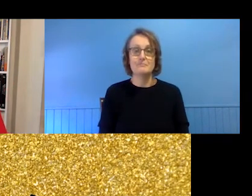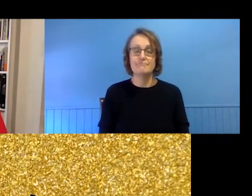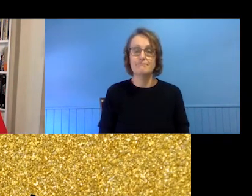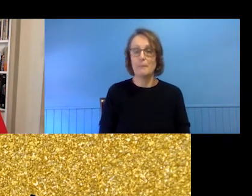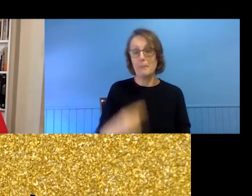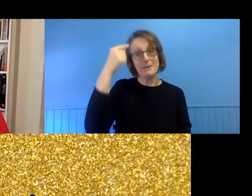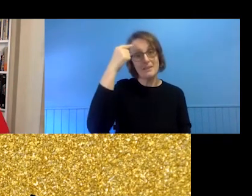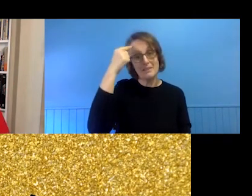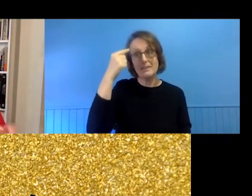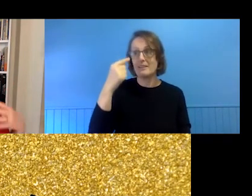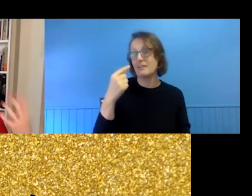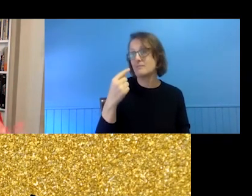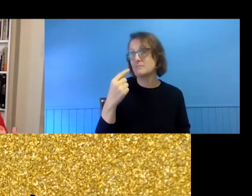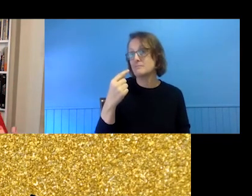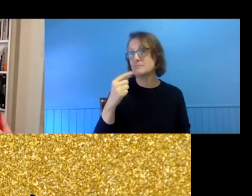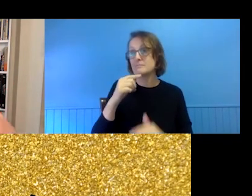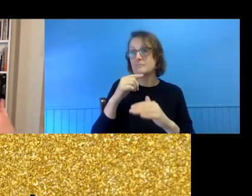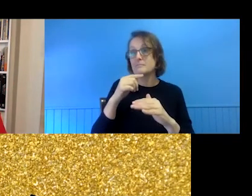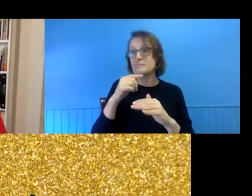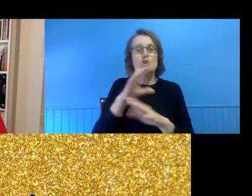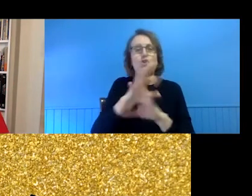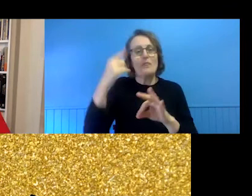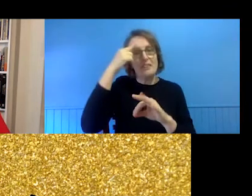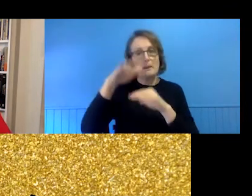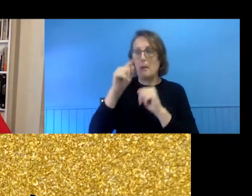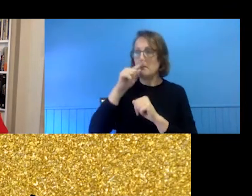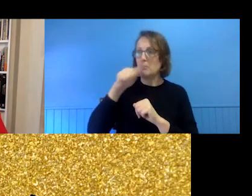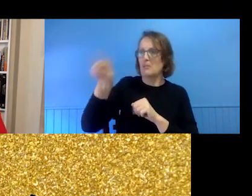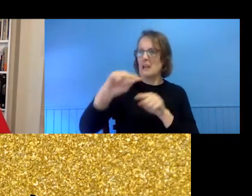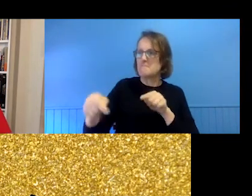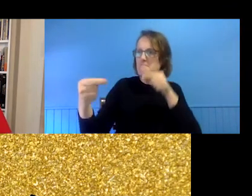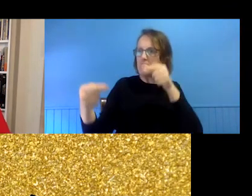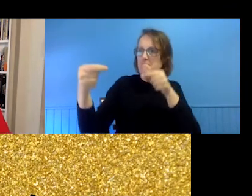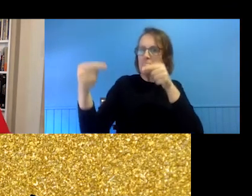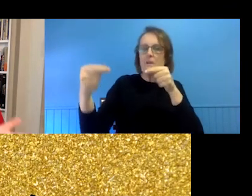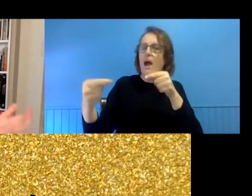as competitors and more as peers. I think that kind of thinking, even